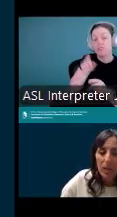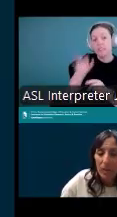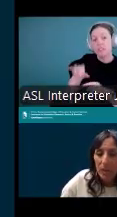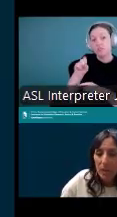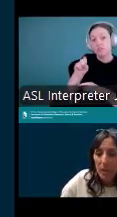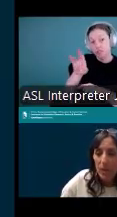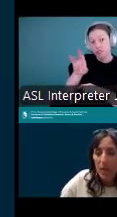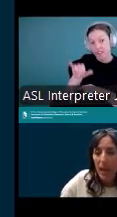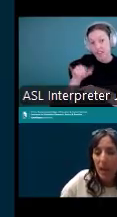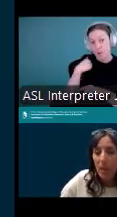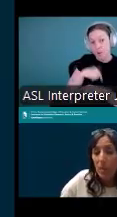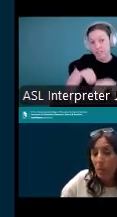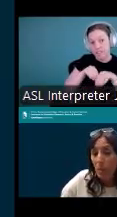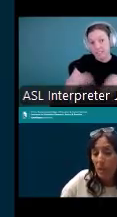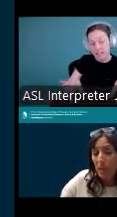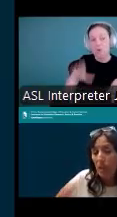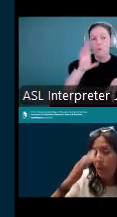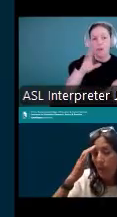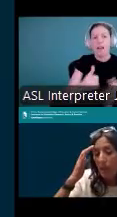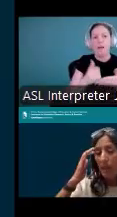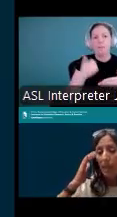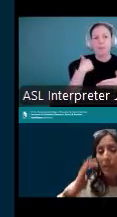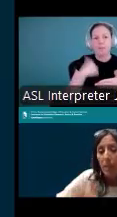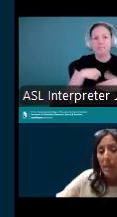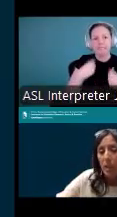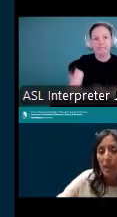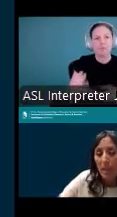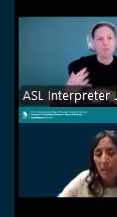filled those out. We really do take the information that is